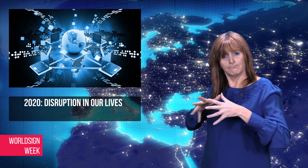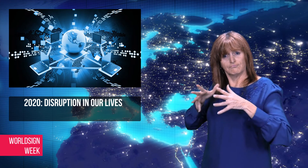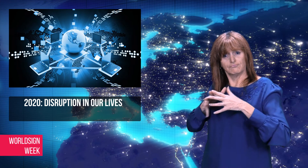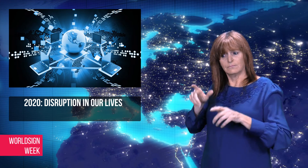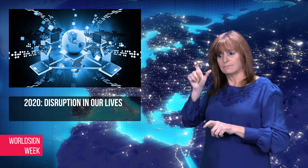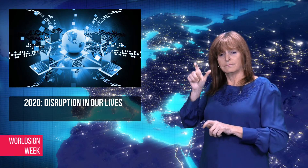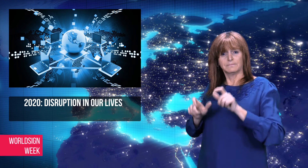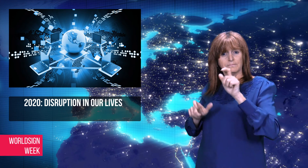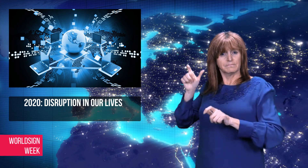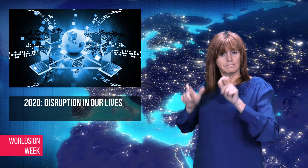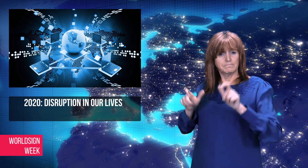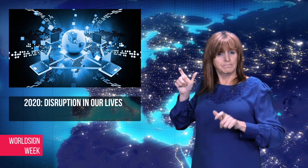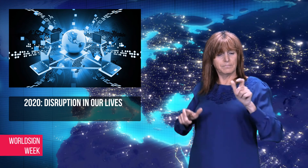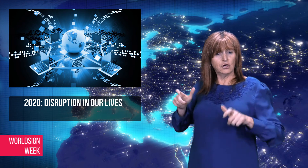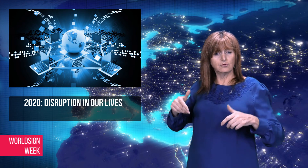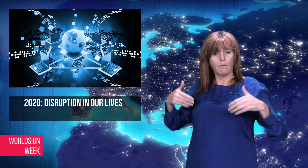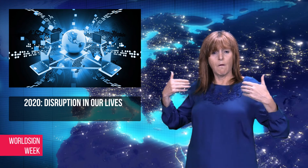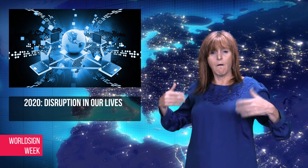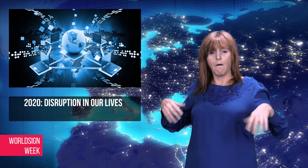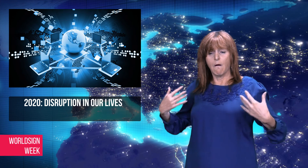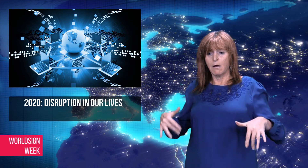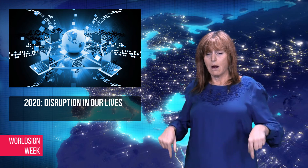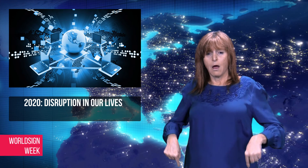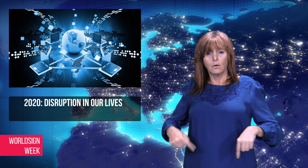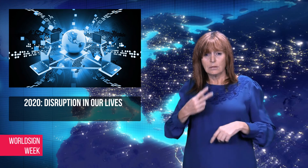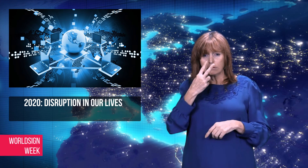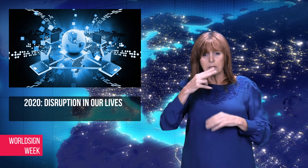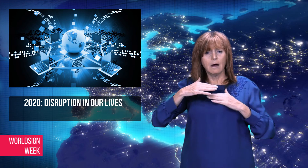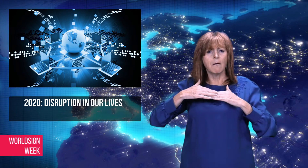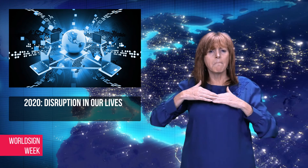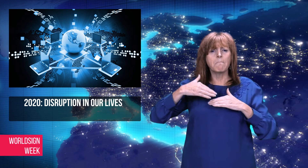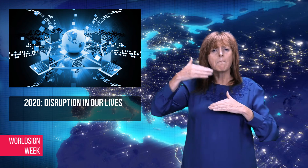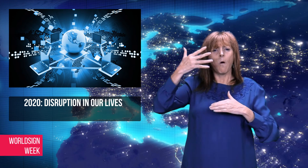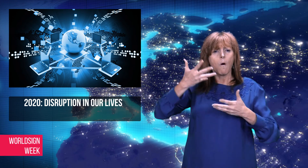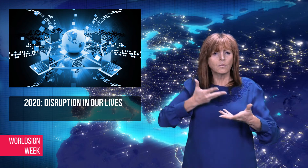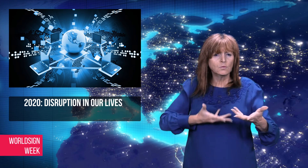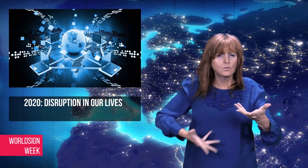seen more social and technological change in the